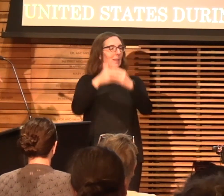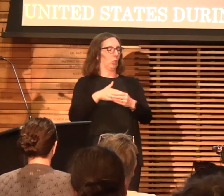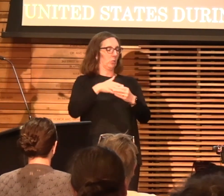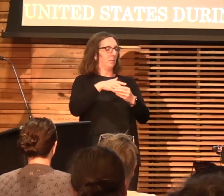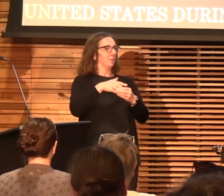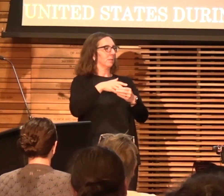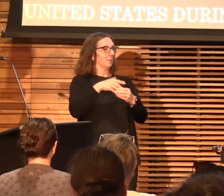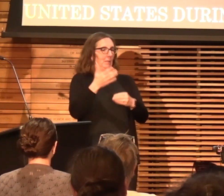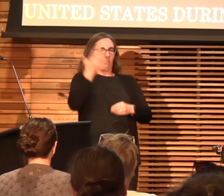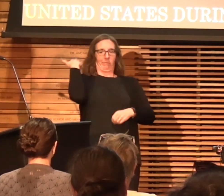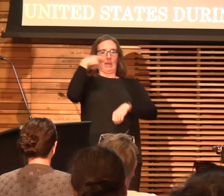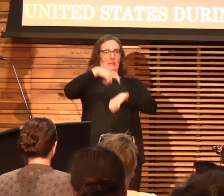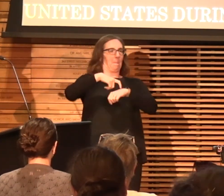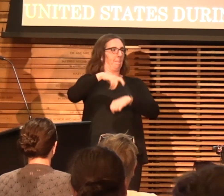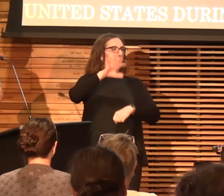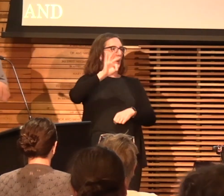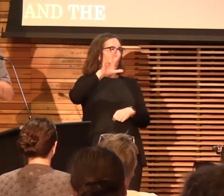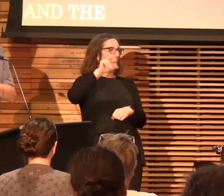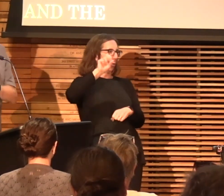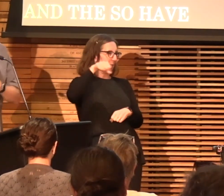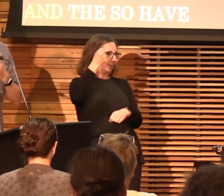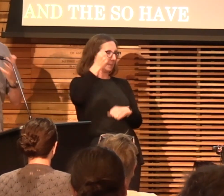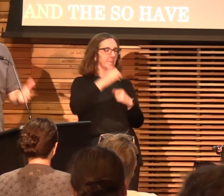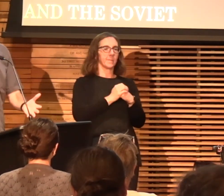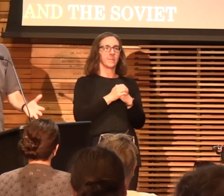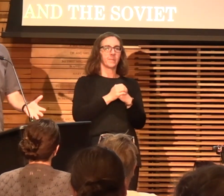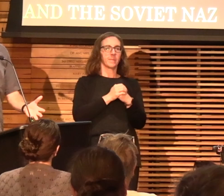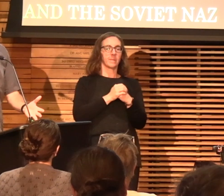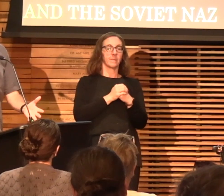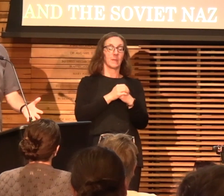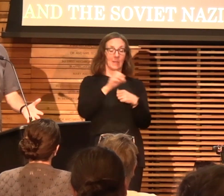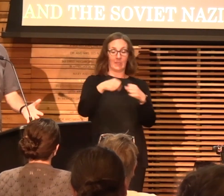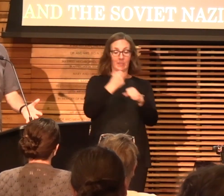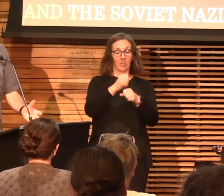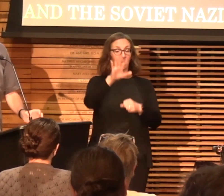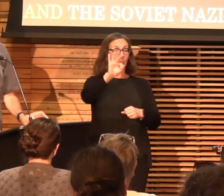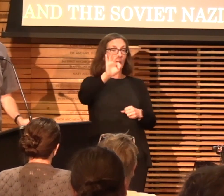And the Soviet-Nazi Pact happens in 1939.